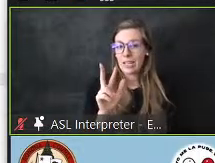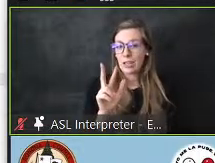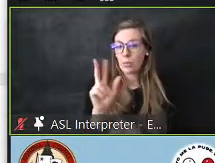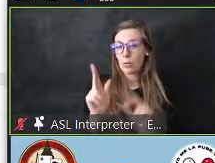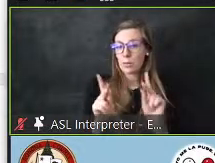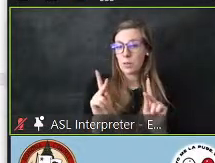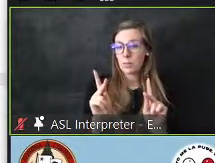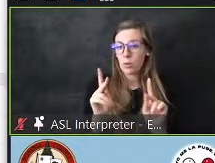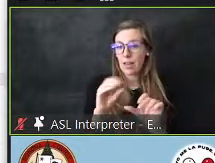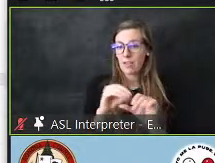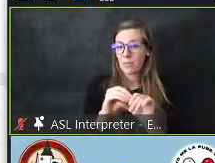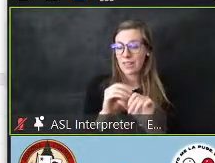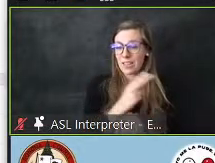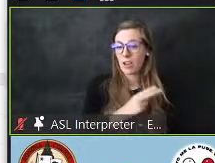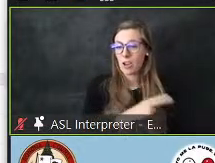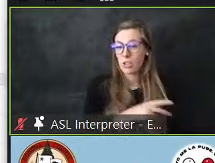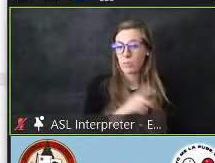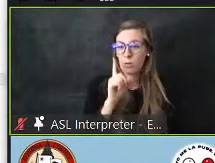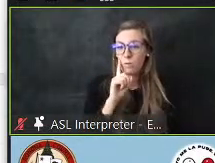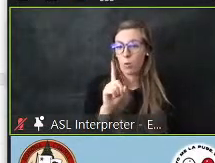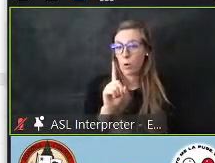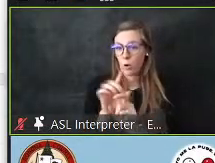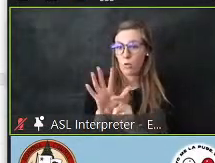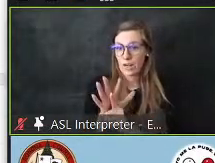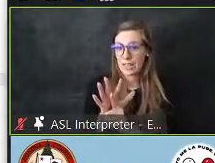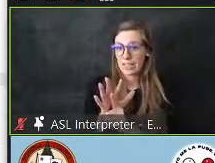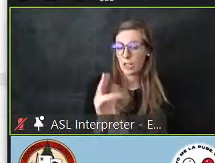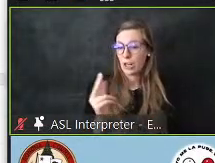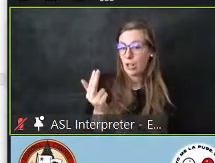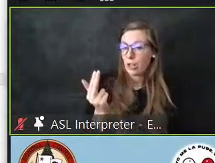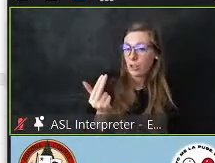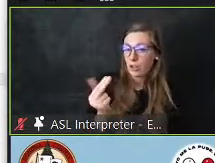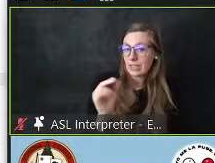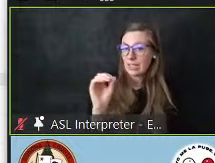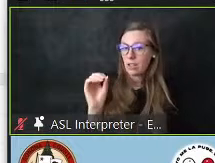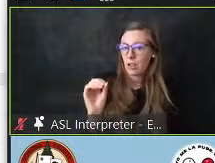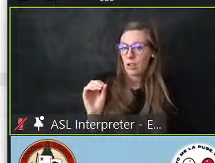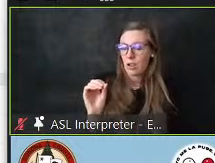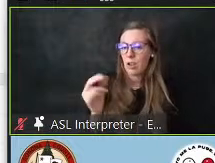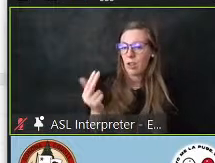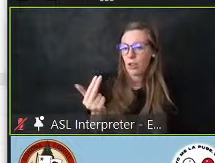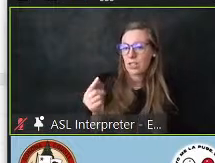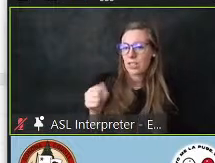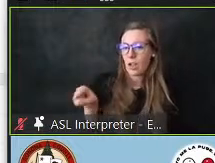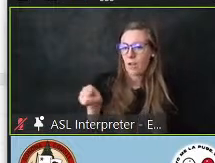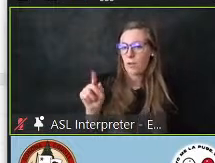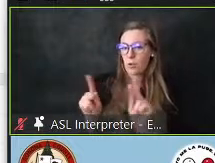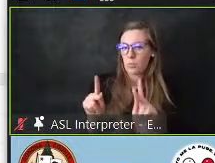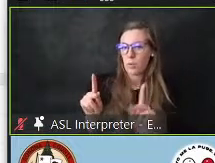for cover 1913 of them have been in the ICU 13 of them.